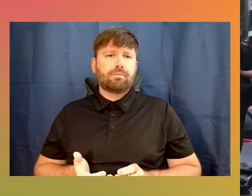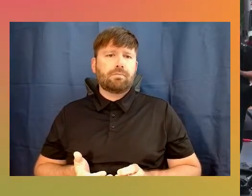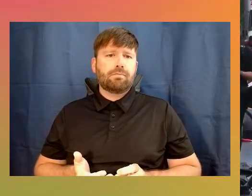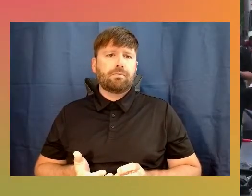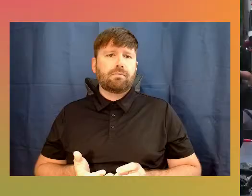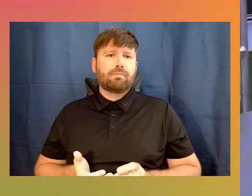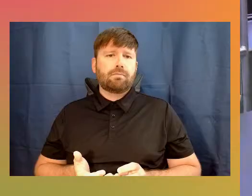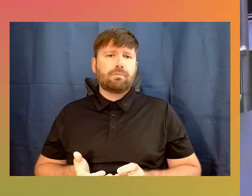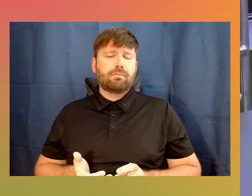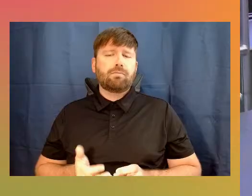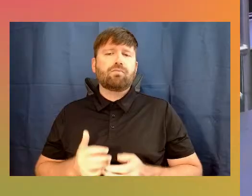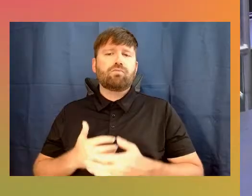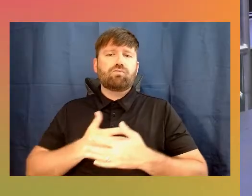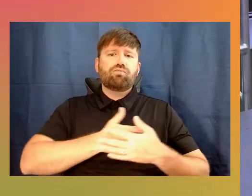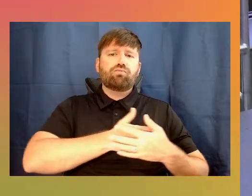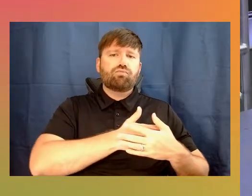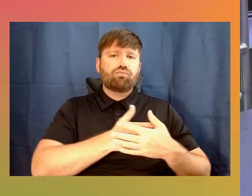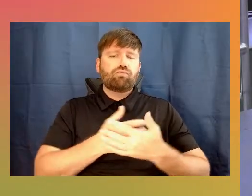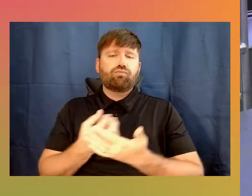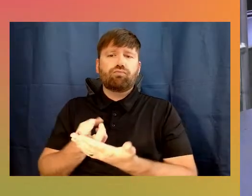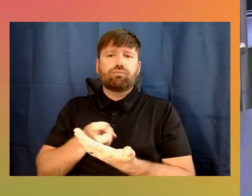AND SACRUM.